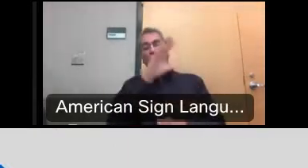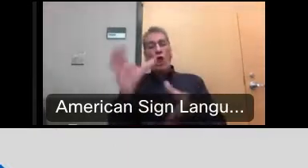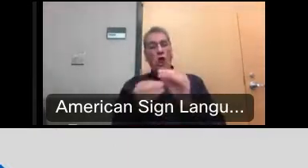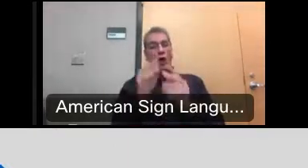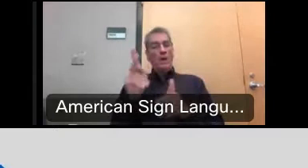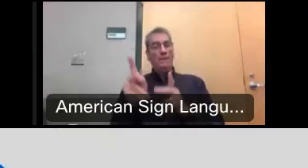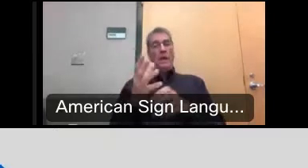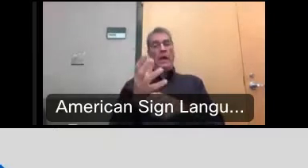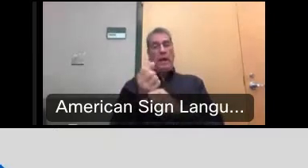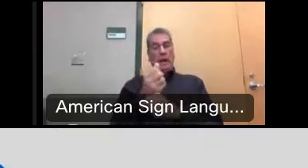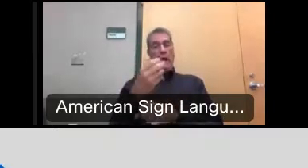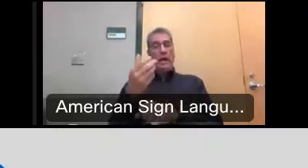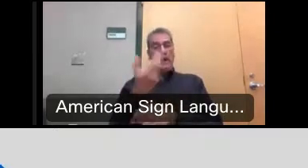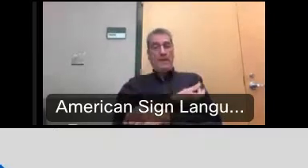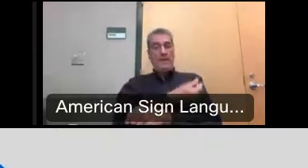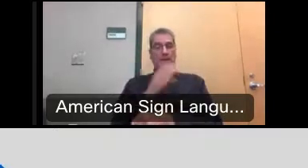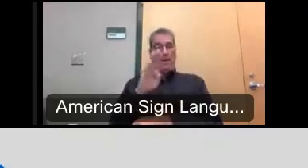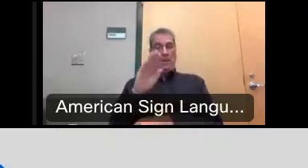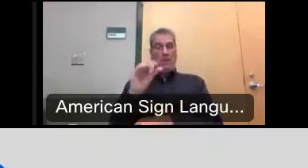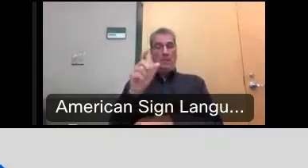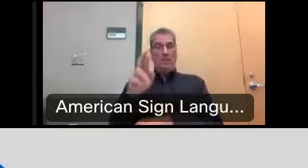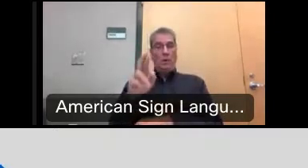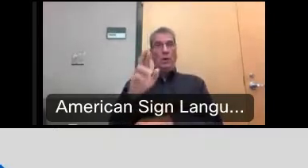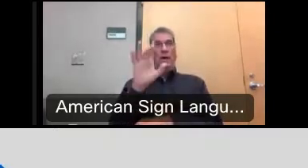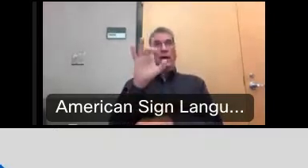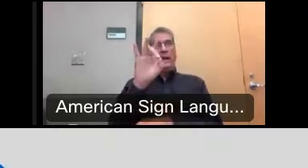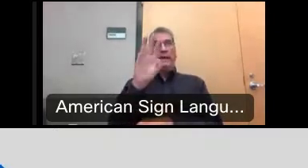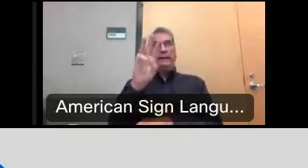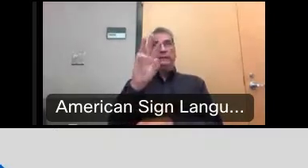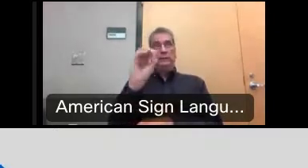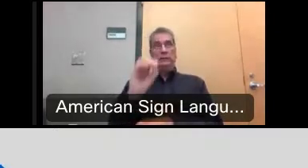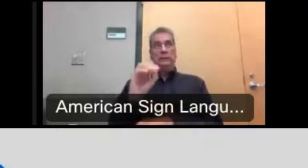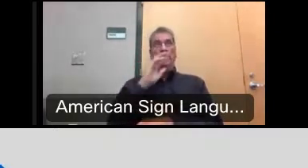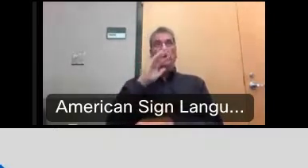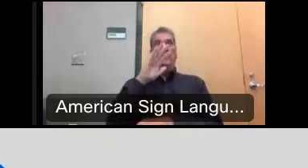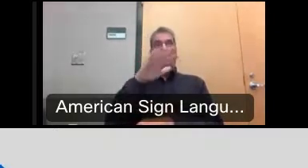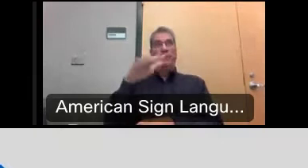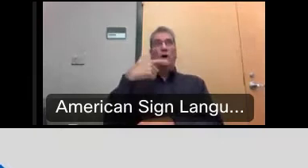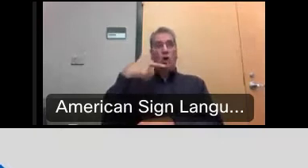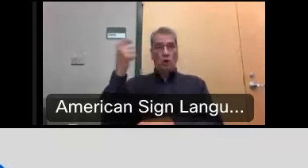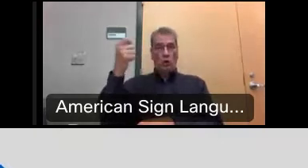1 thing of 86% of adult,